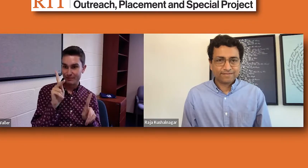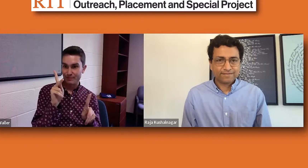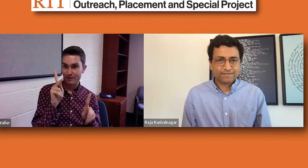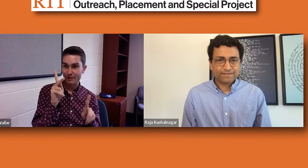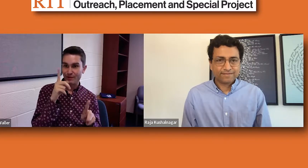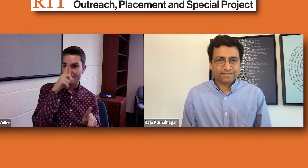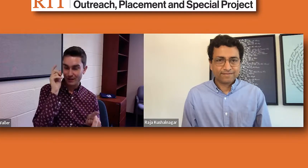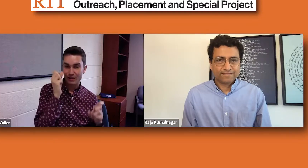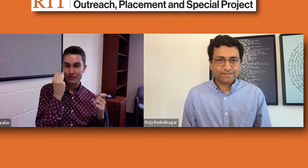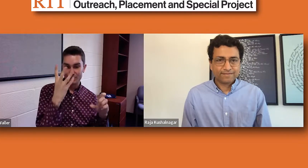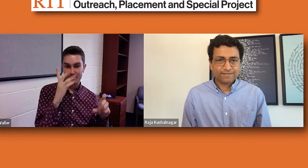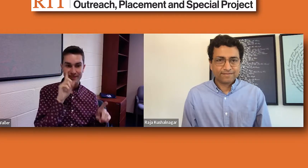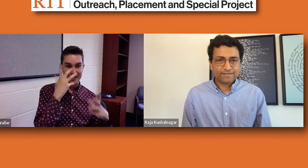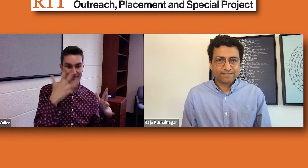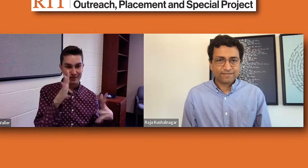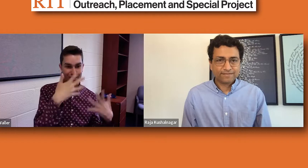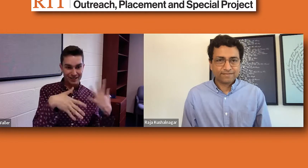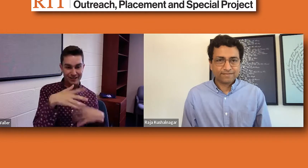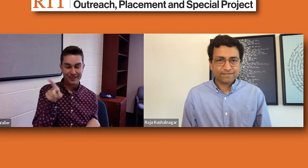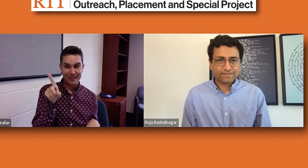there working together, but also having hearing people